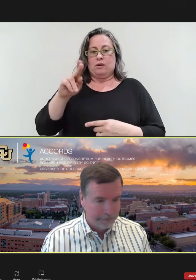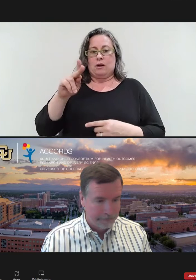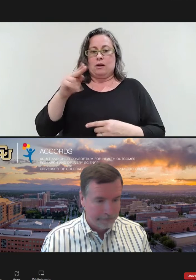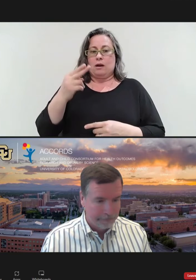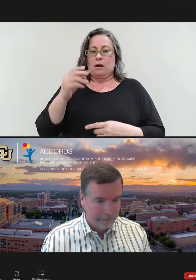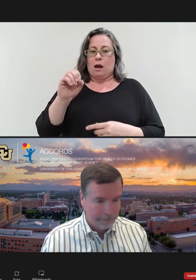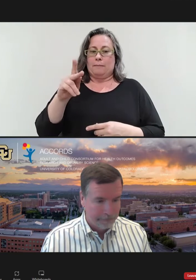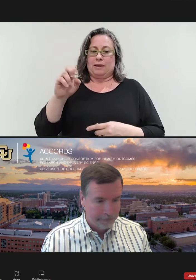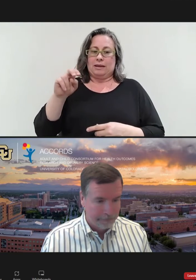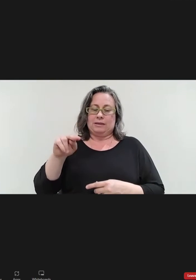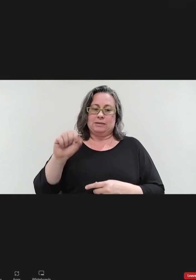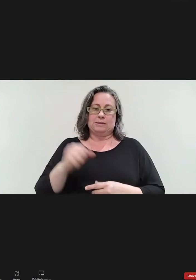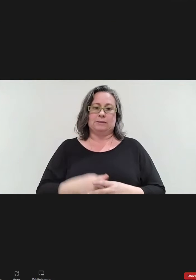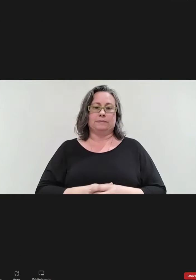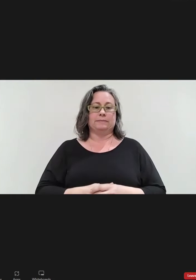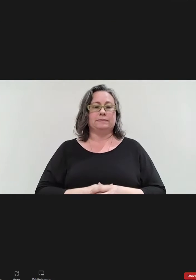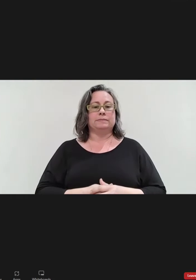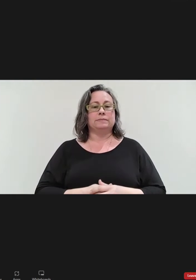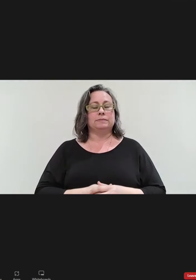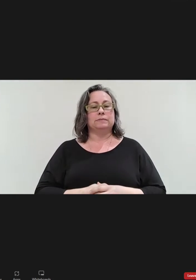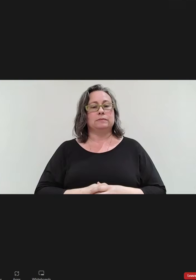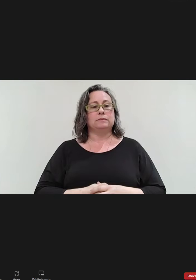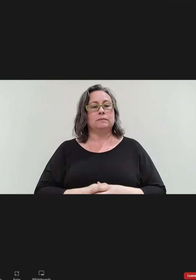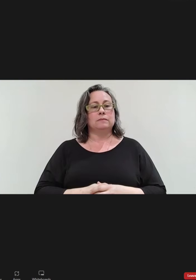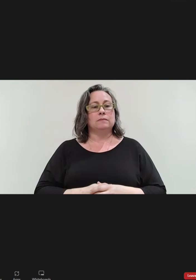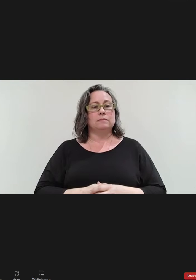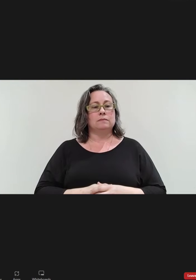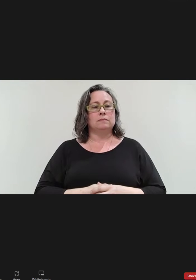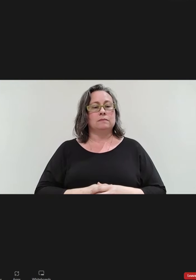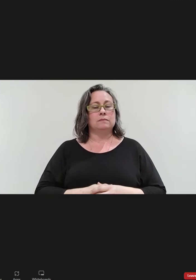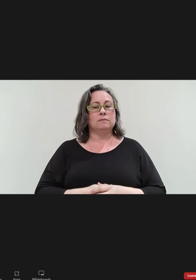Robert Hopkins, Jr.: Thank you very much, Dr. O'Leary. Our final presenter